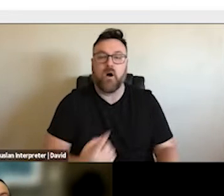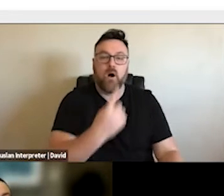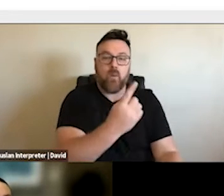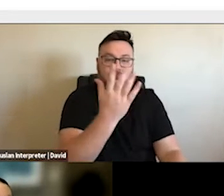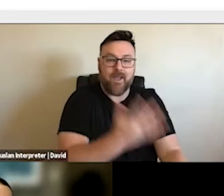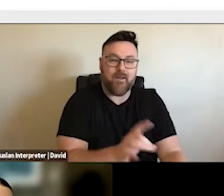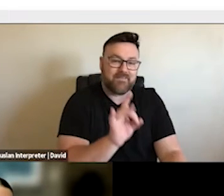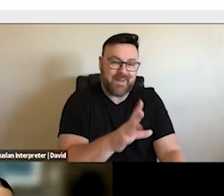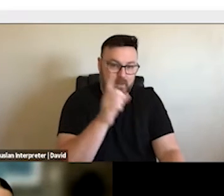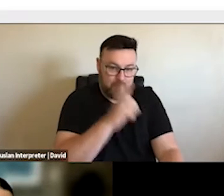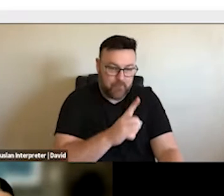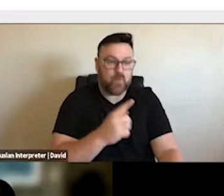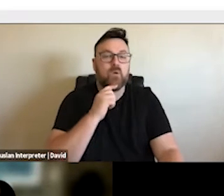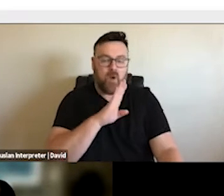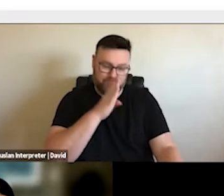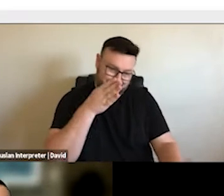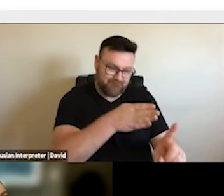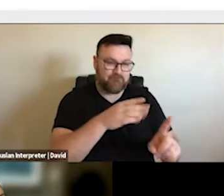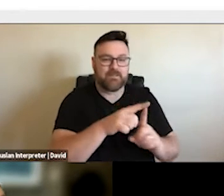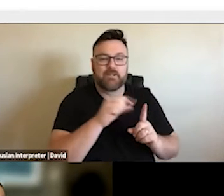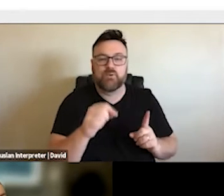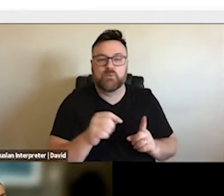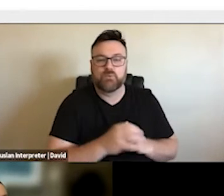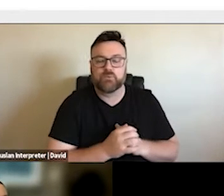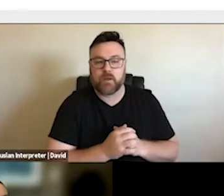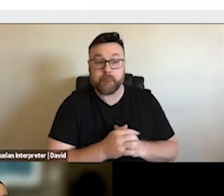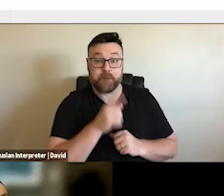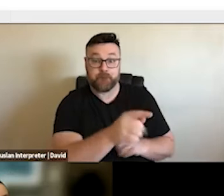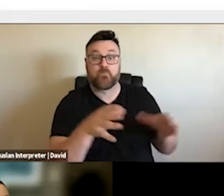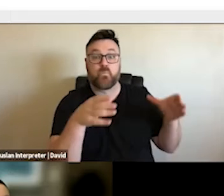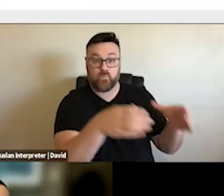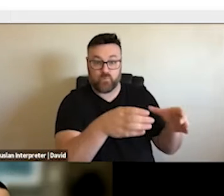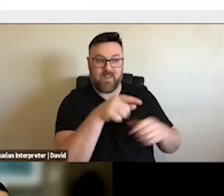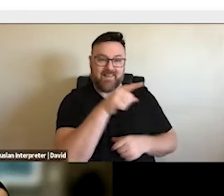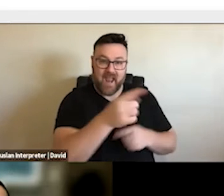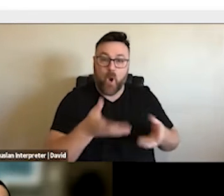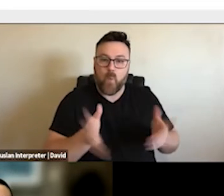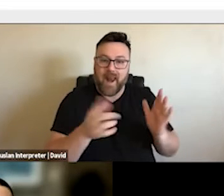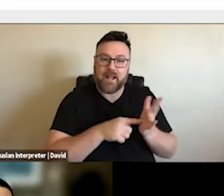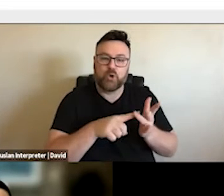going to play a substantial role. And the good thing about that group is they are willing to pay. Many of them are paid.